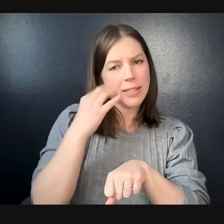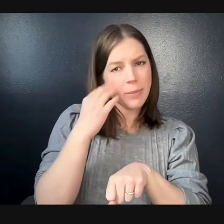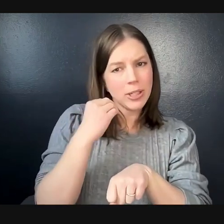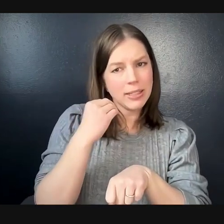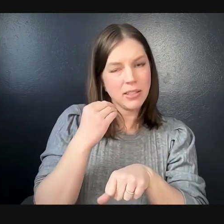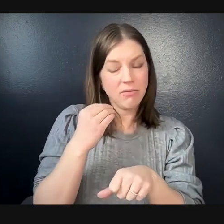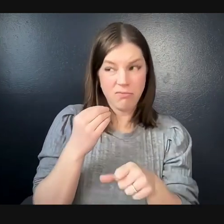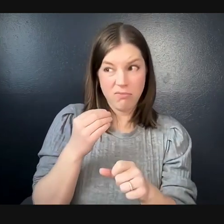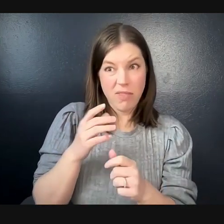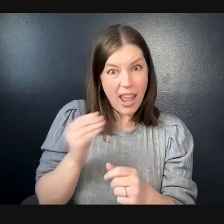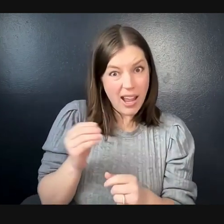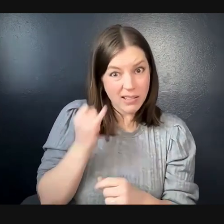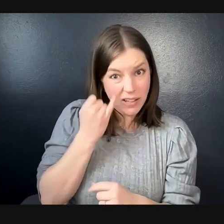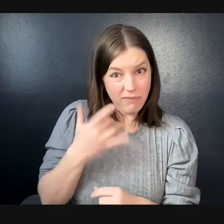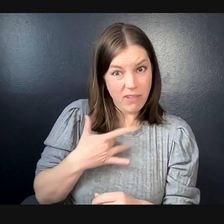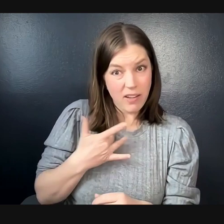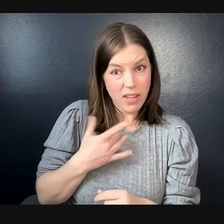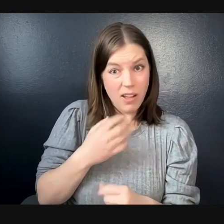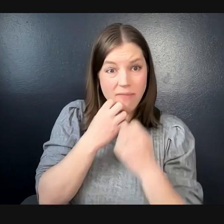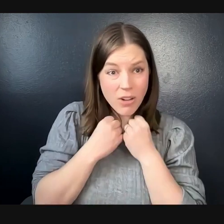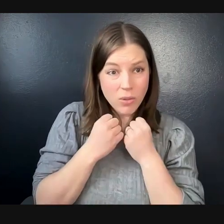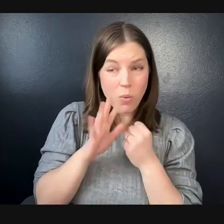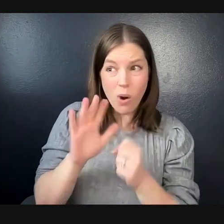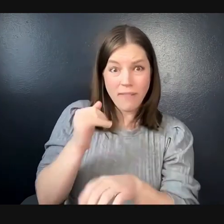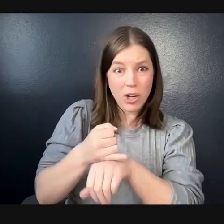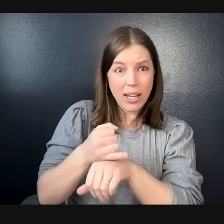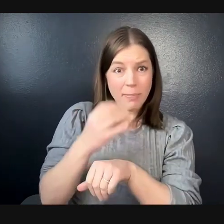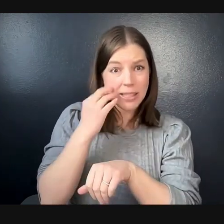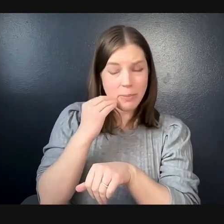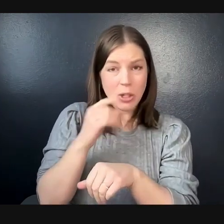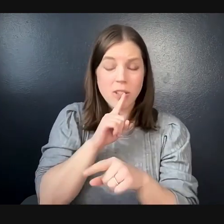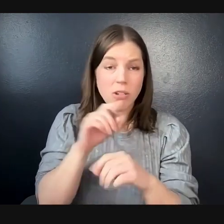experiences, whether or not they feel valued on their campus,